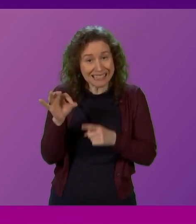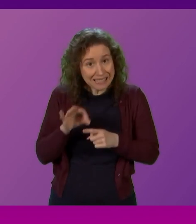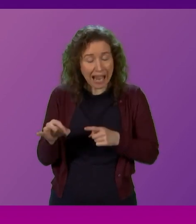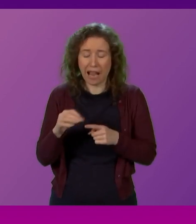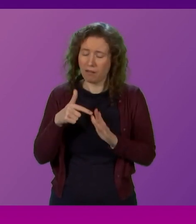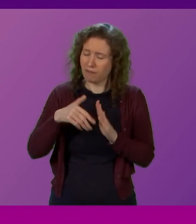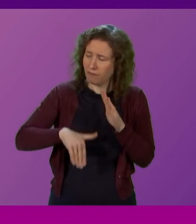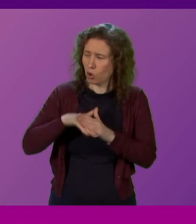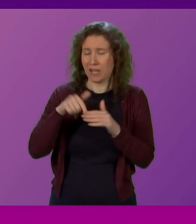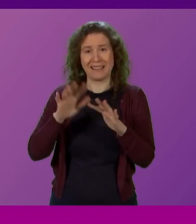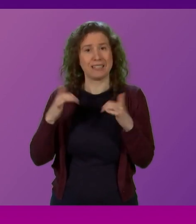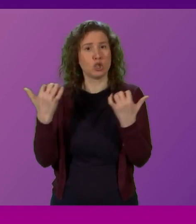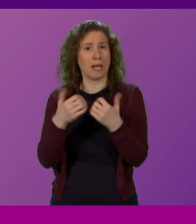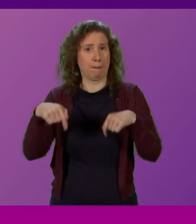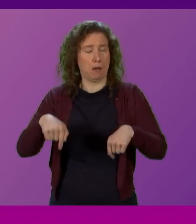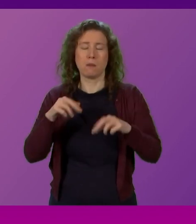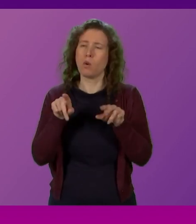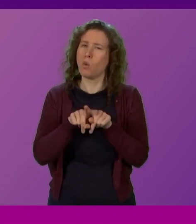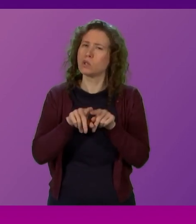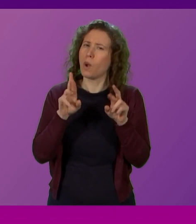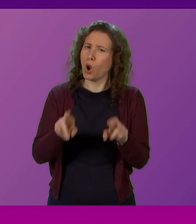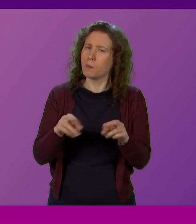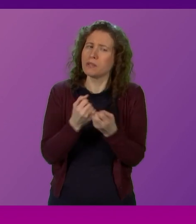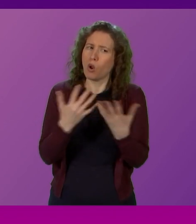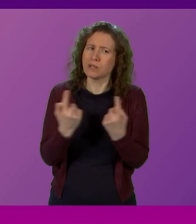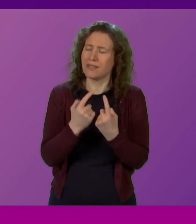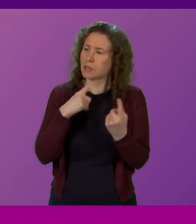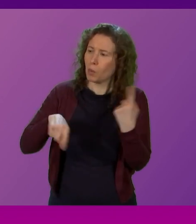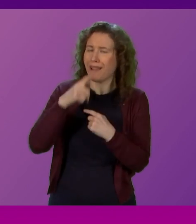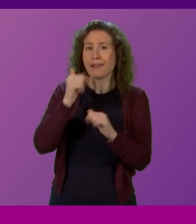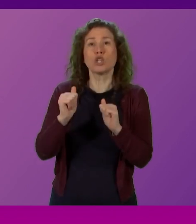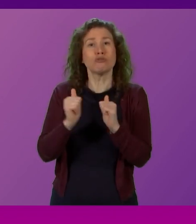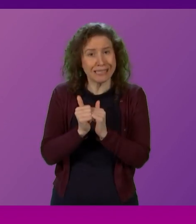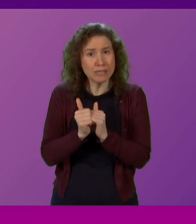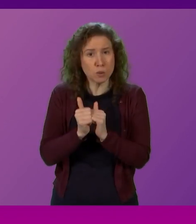chamber, but I hope that there will be a lot that unites us as we live up to the responsibility